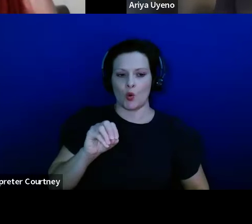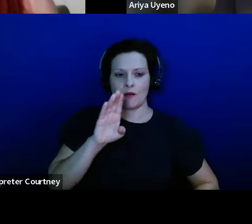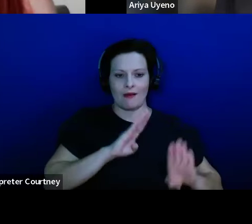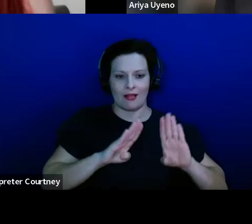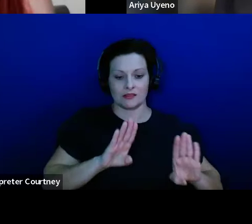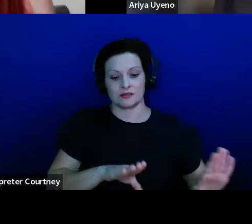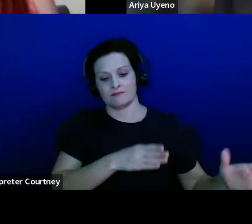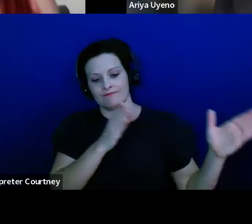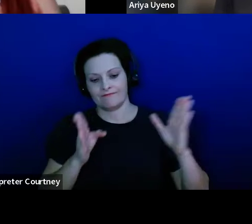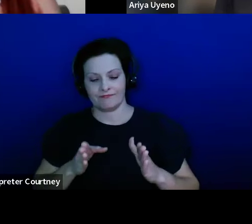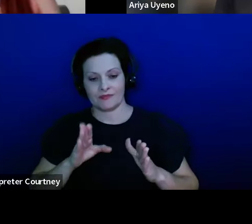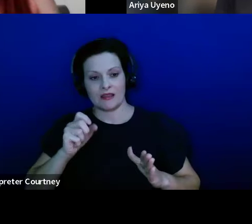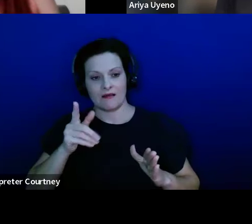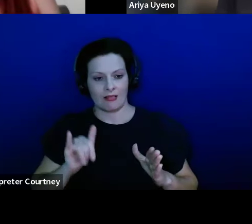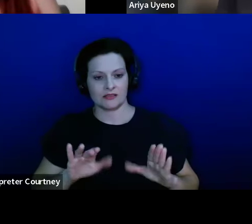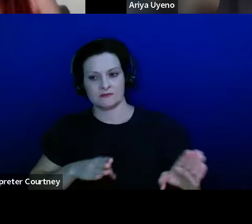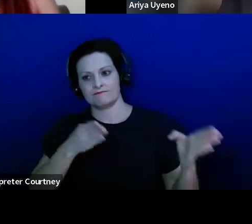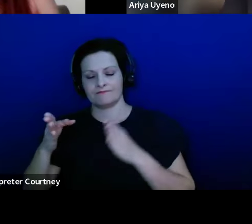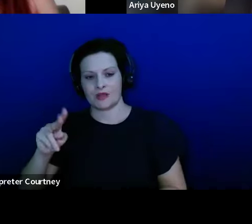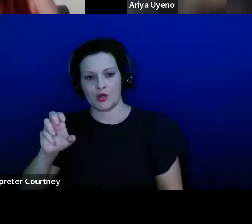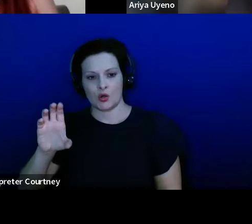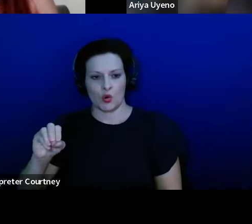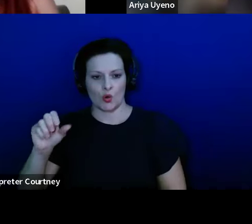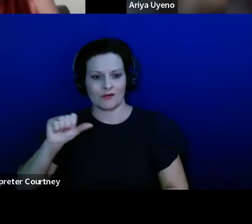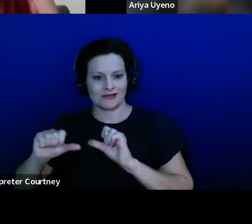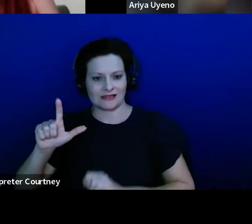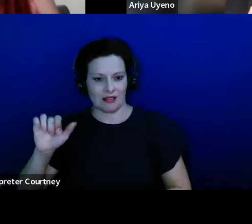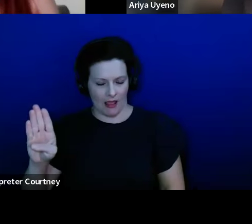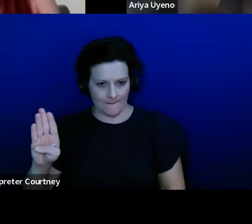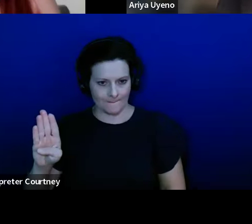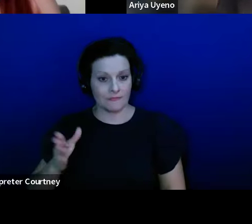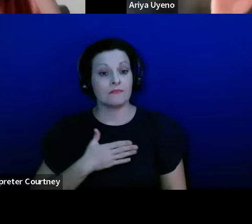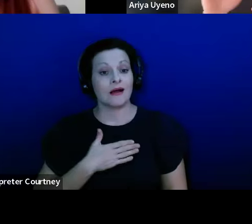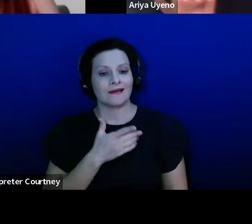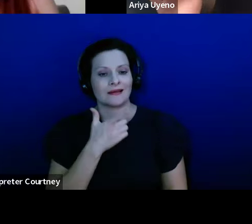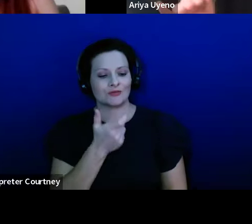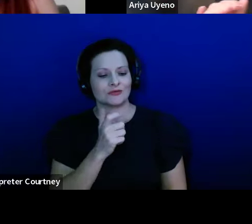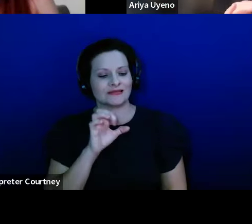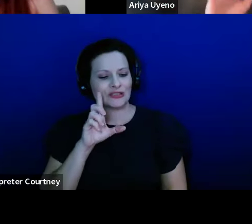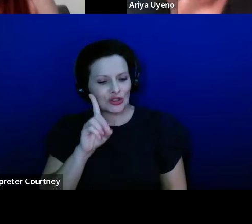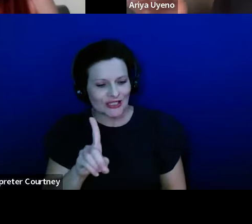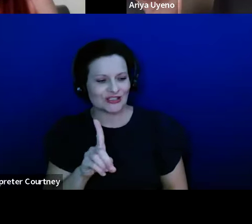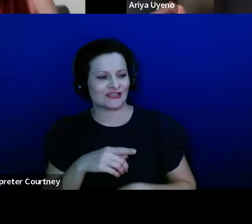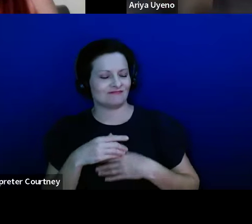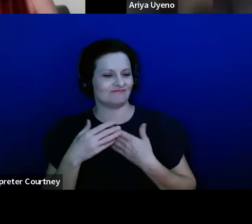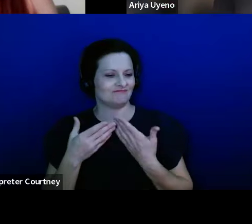and transition today a neuroscience lab and my interest in education and being able to be curious